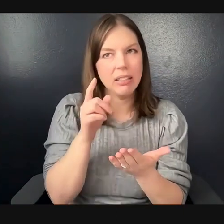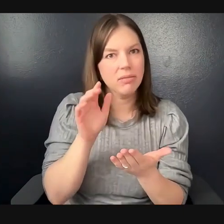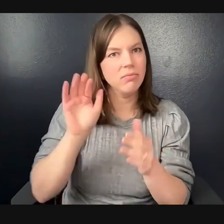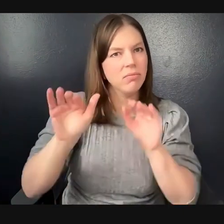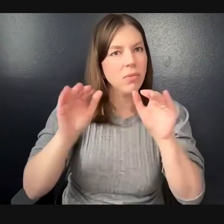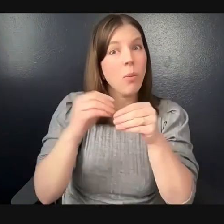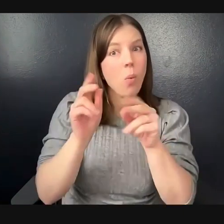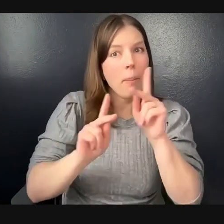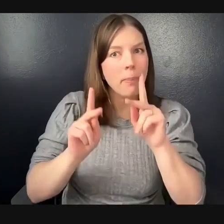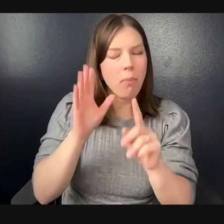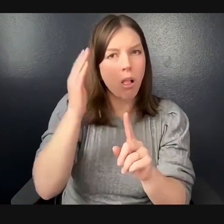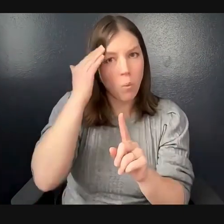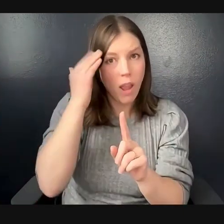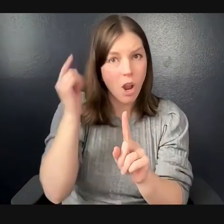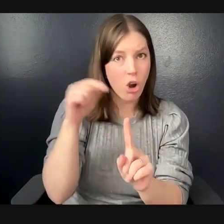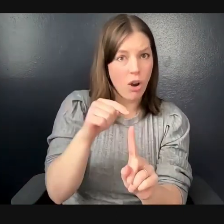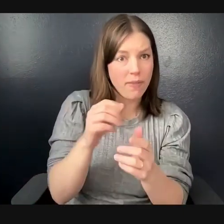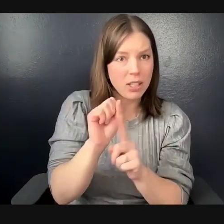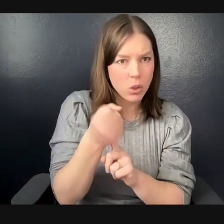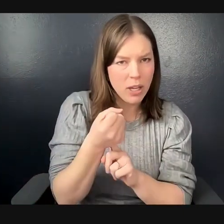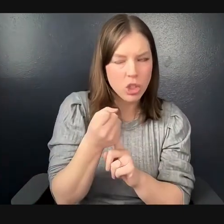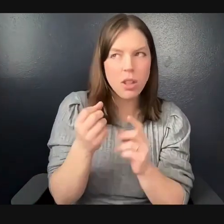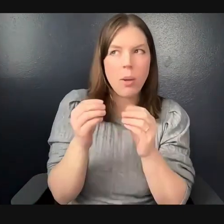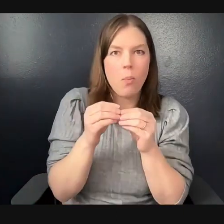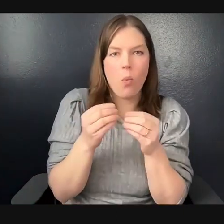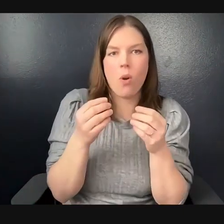The more people who are aware of the situation, the more